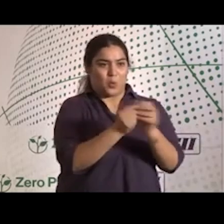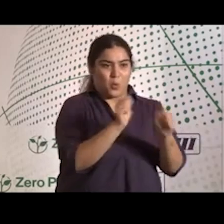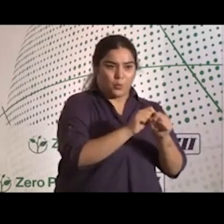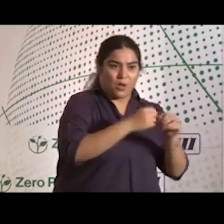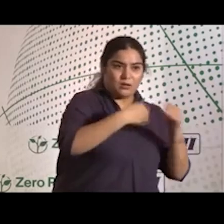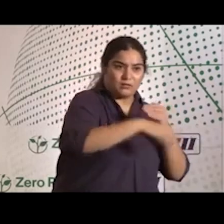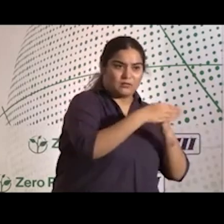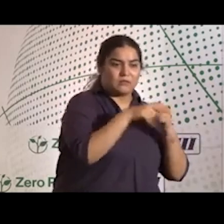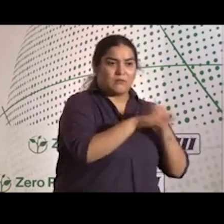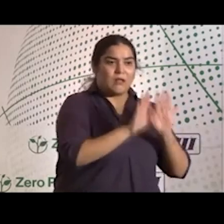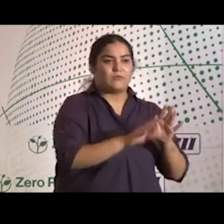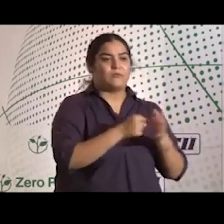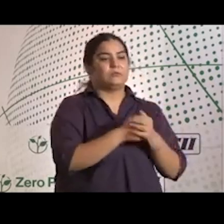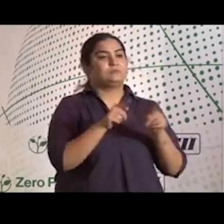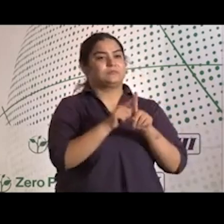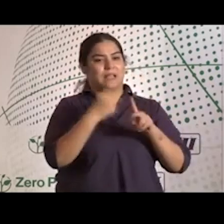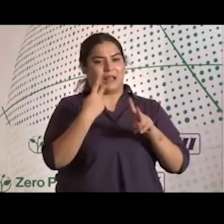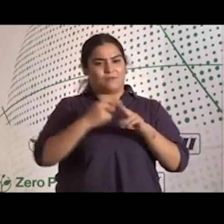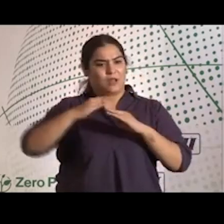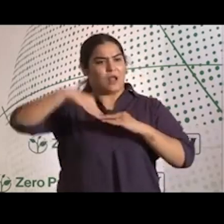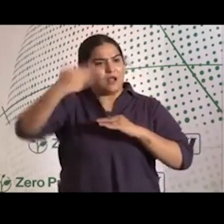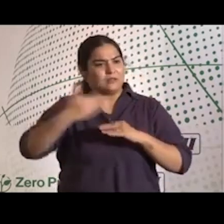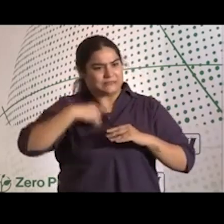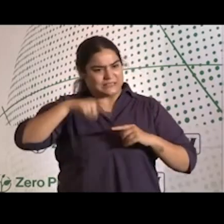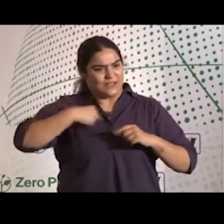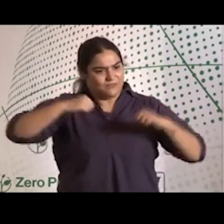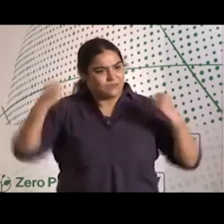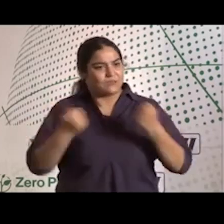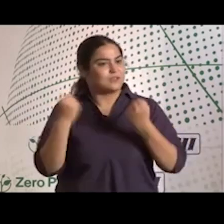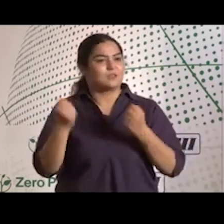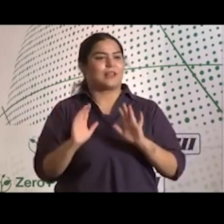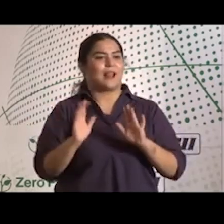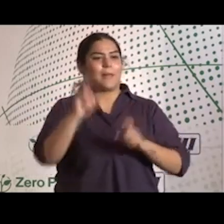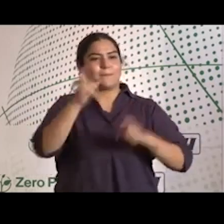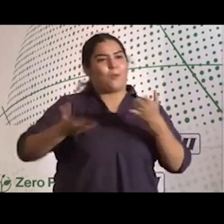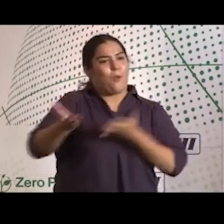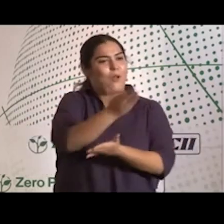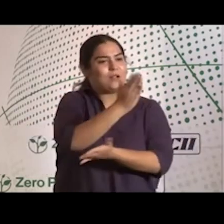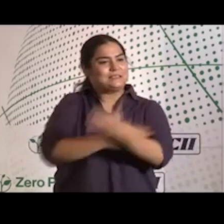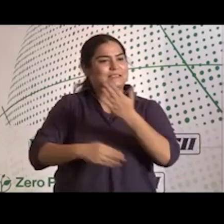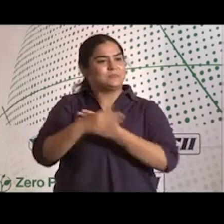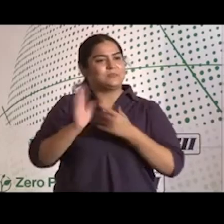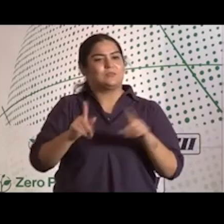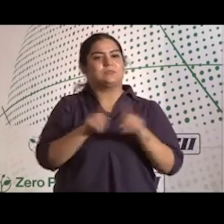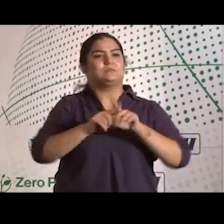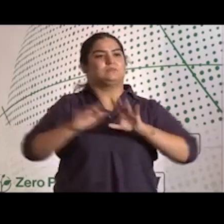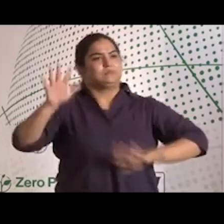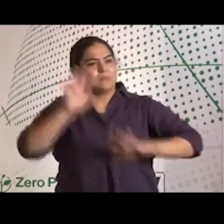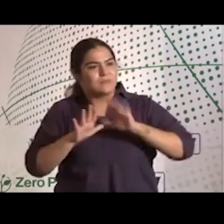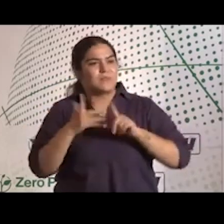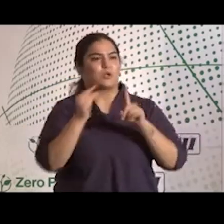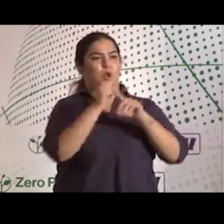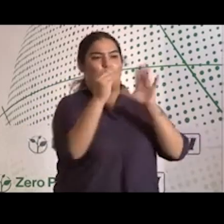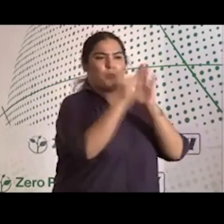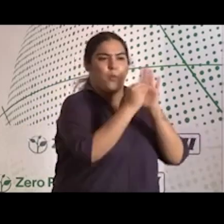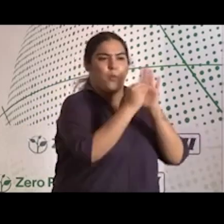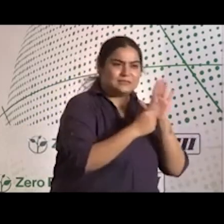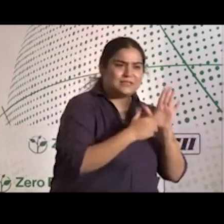that we don't have to make demonstration and make policies in you.